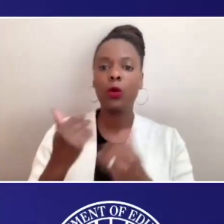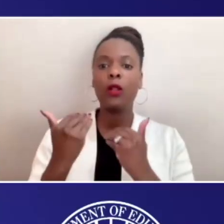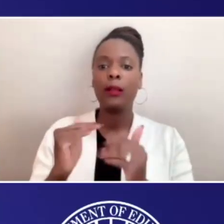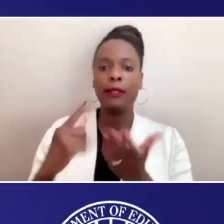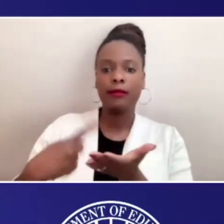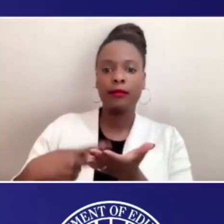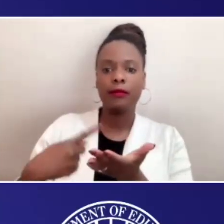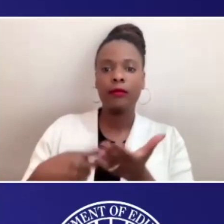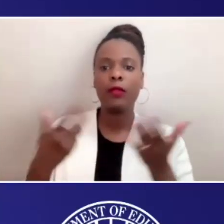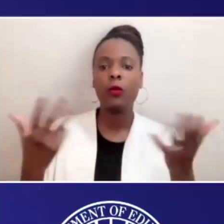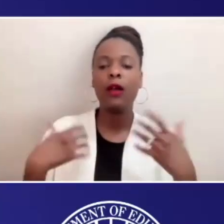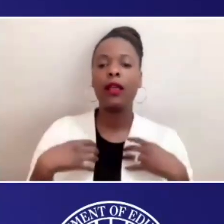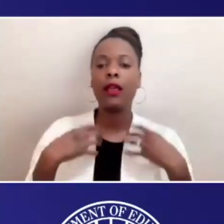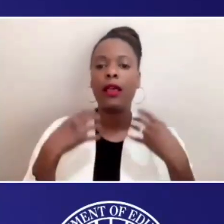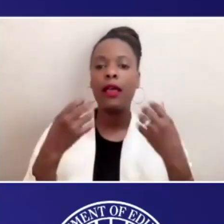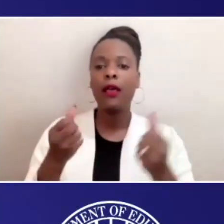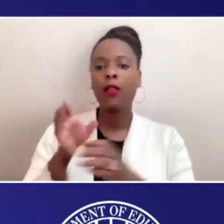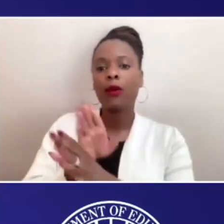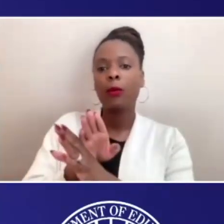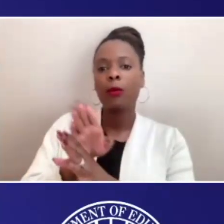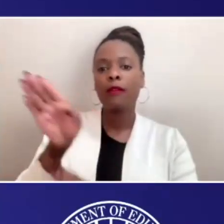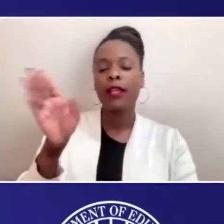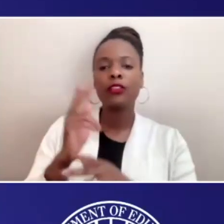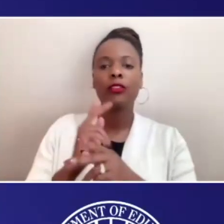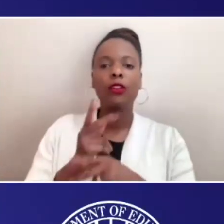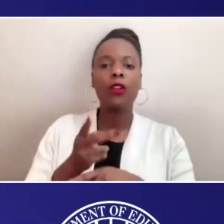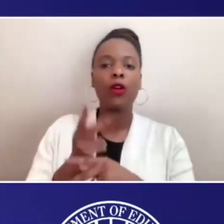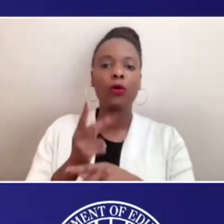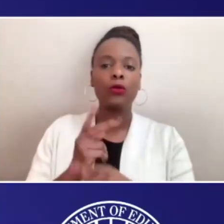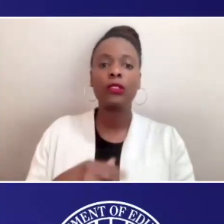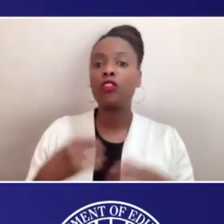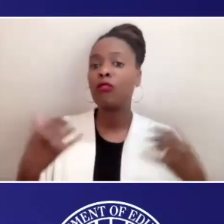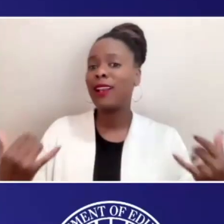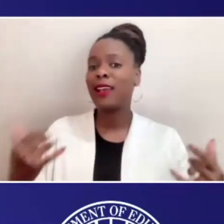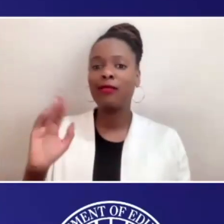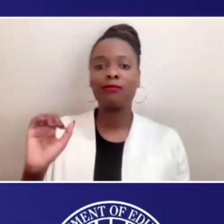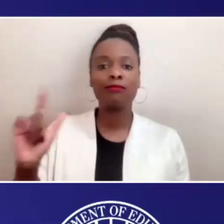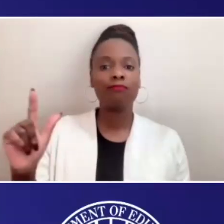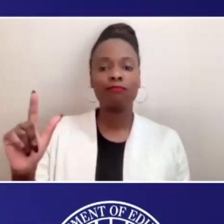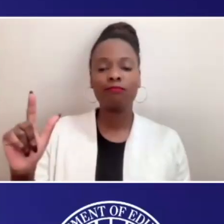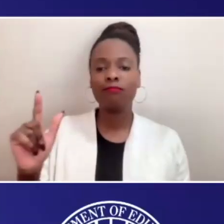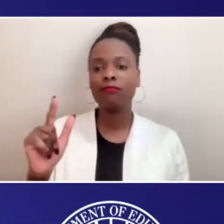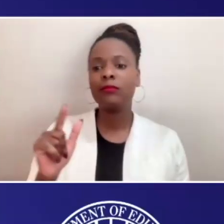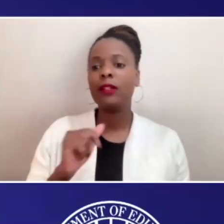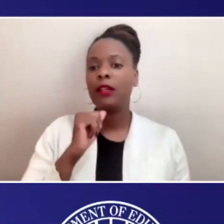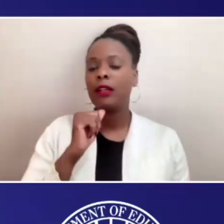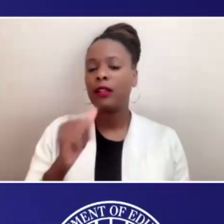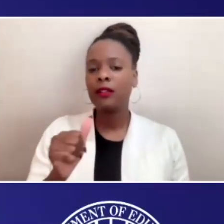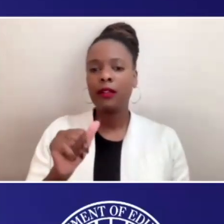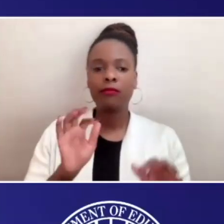professions loans. And right now the bill did not, did not provide separate limits.